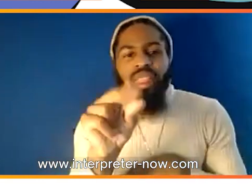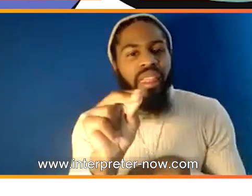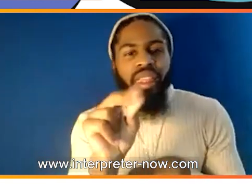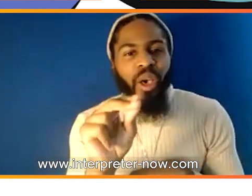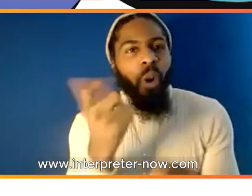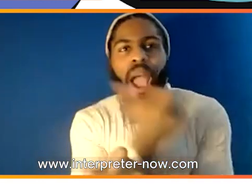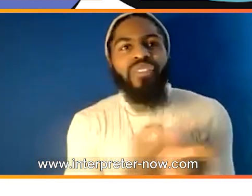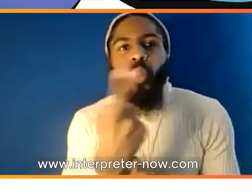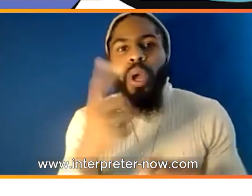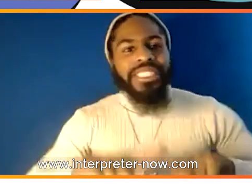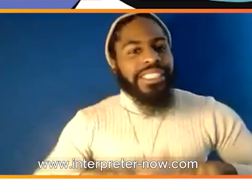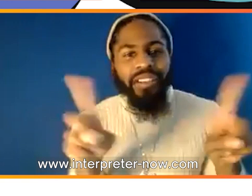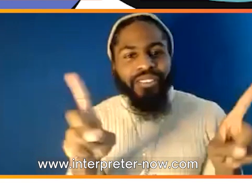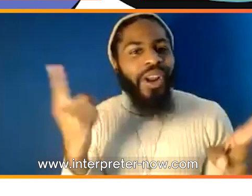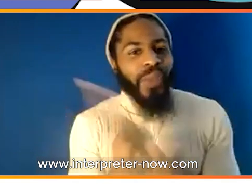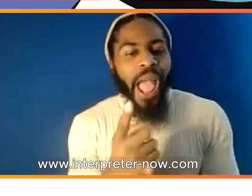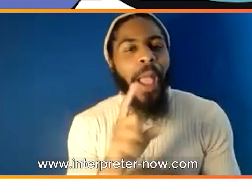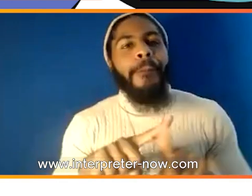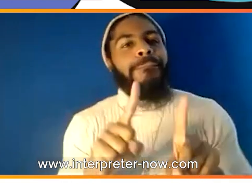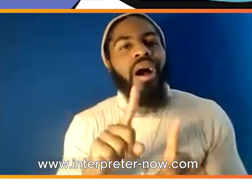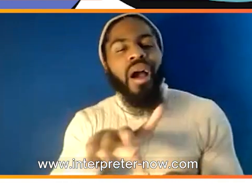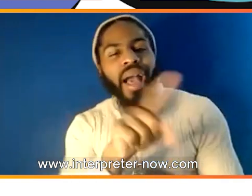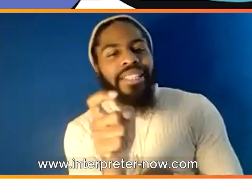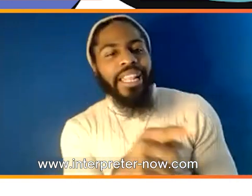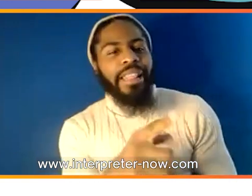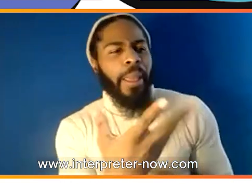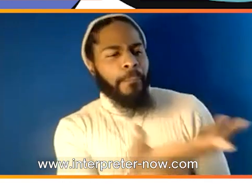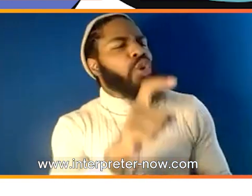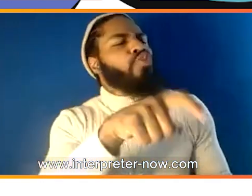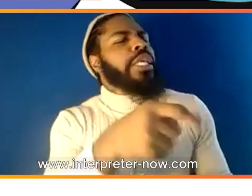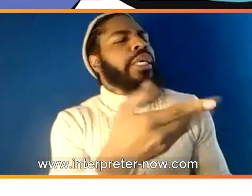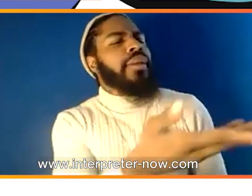I make it sound like every time I hear something, I jump in with my Superman cape. I will tell